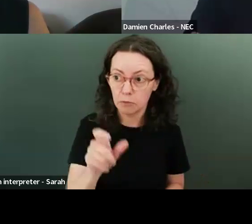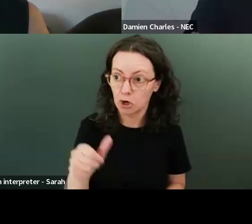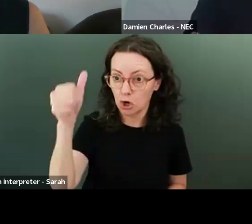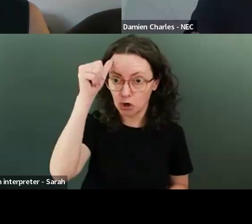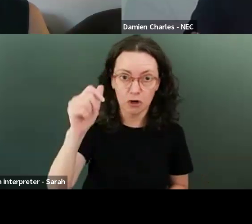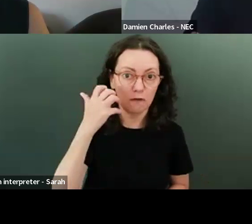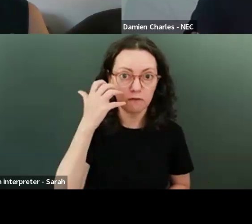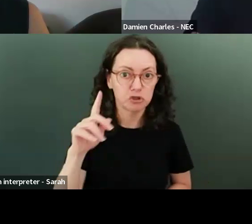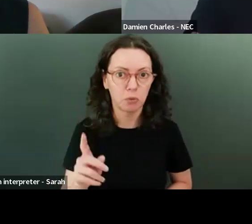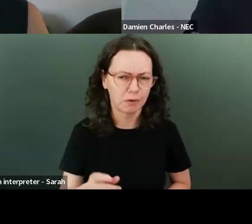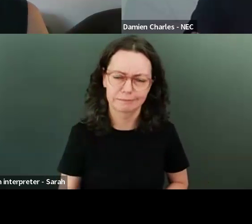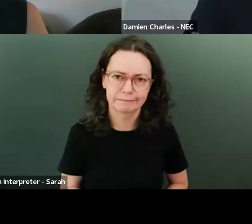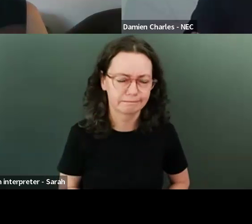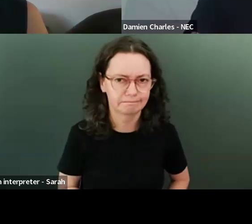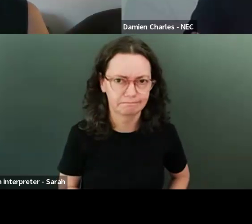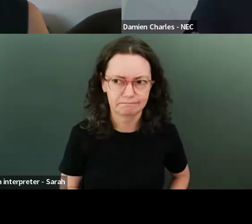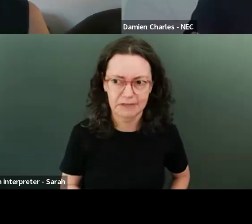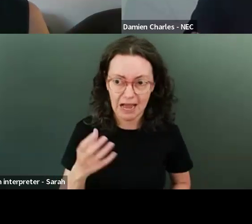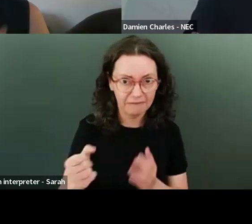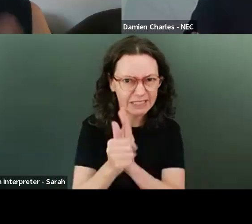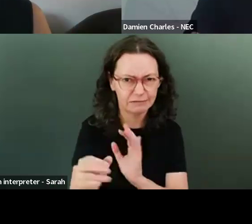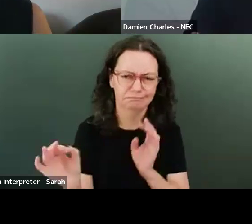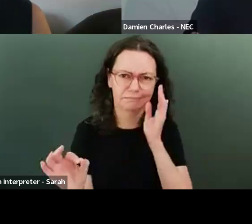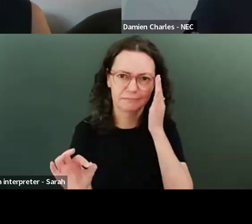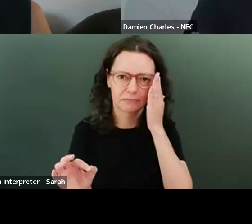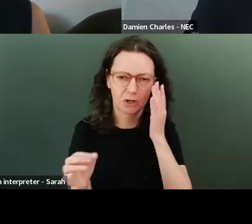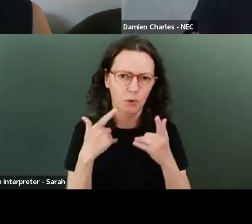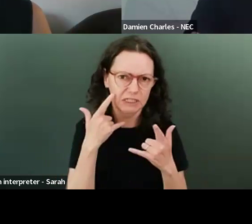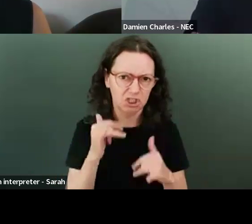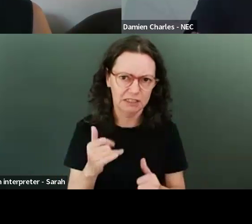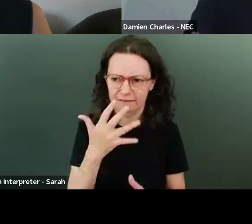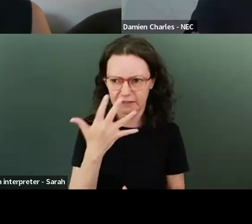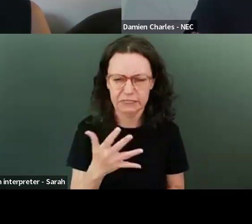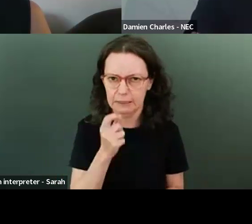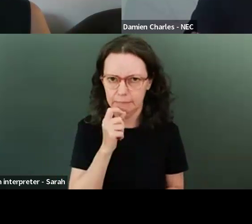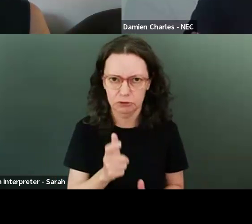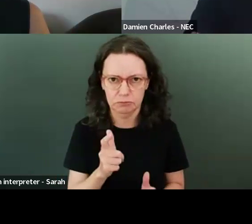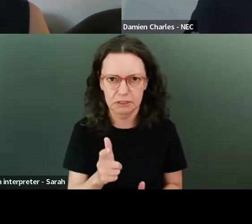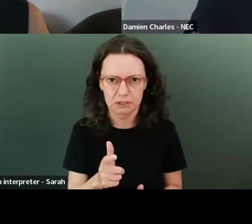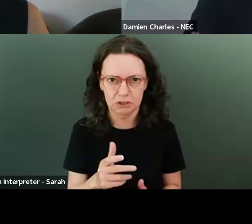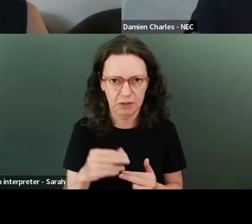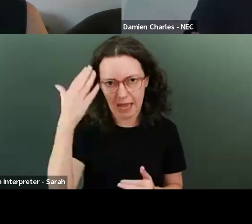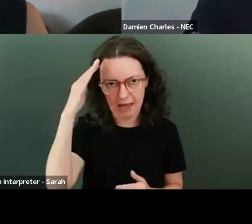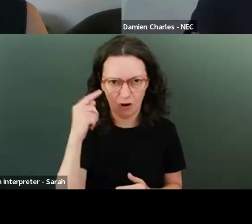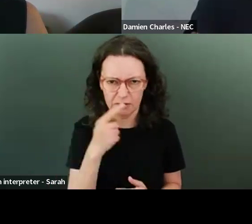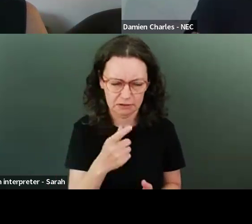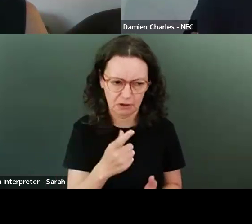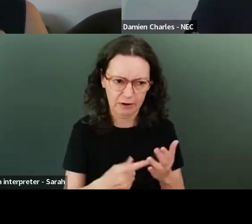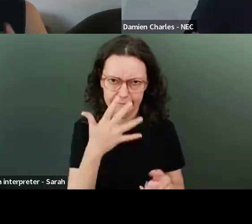be when they grow up or to have work skills you know we often judge 15 year